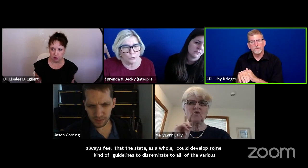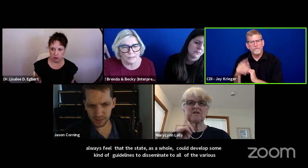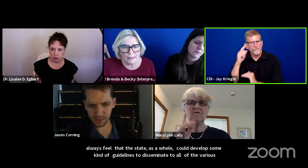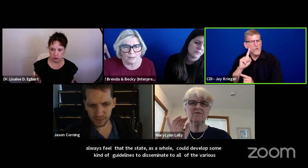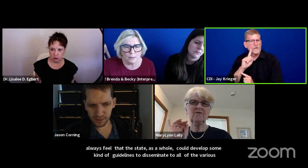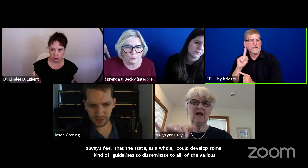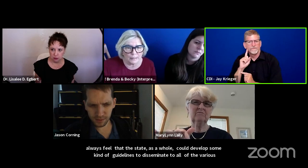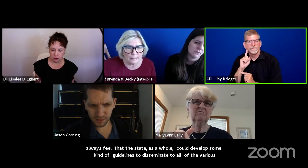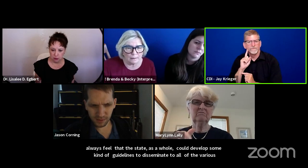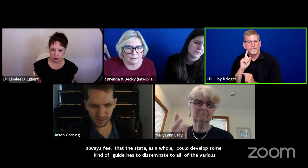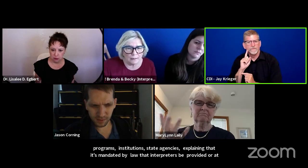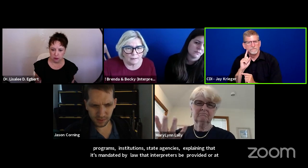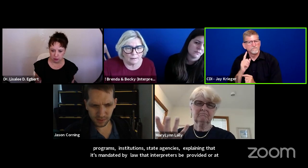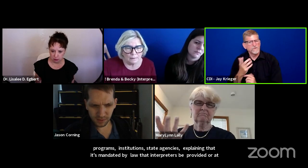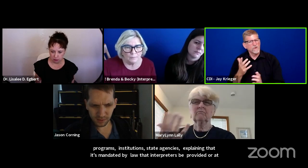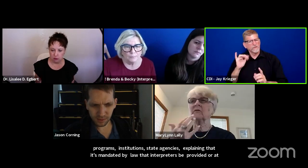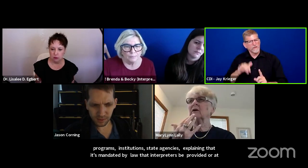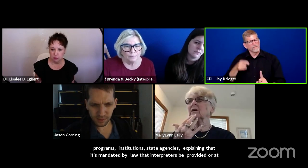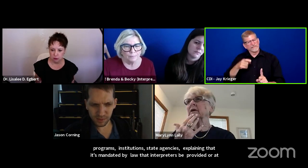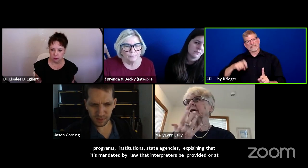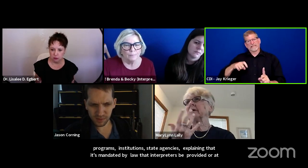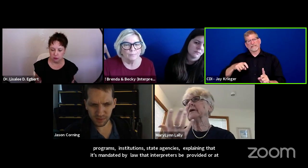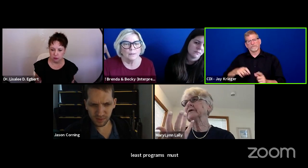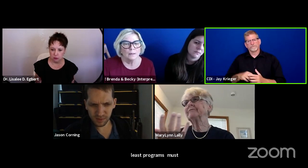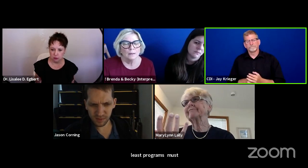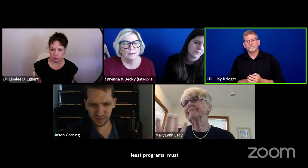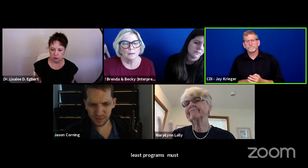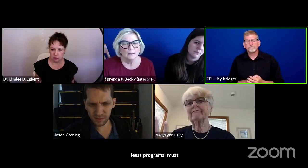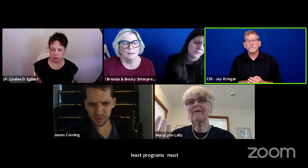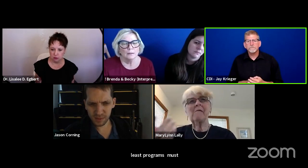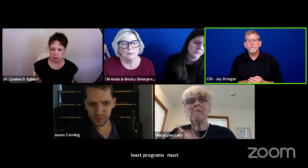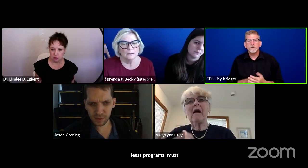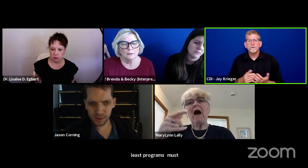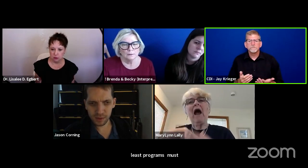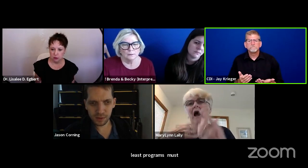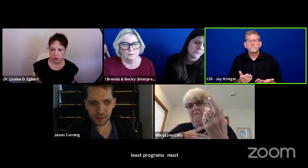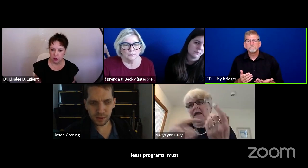the Deaf community.